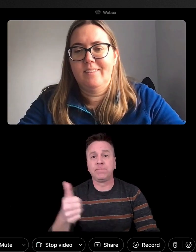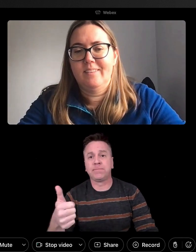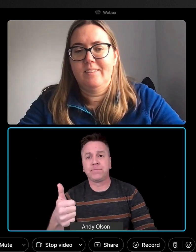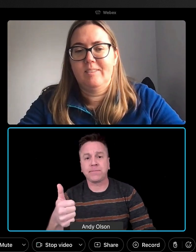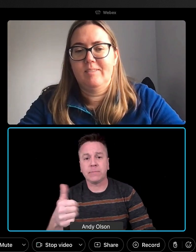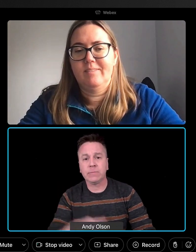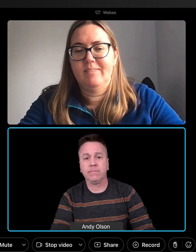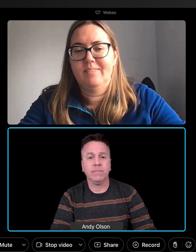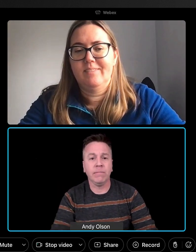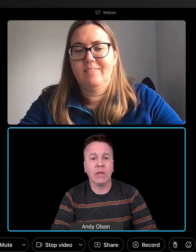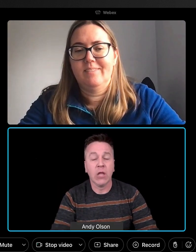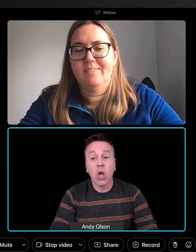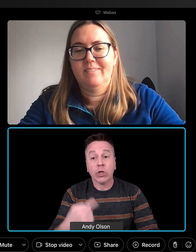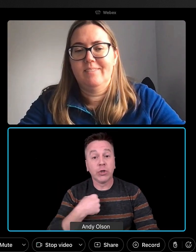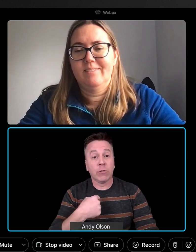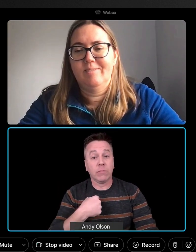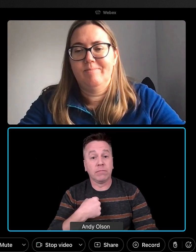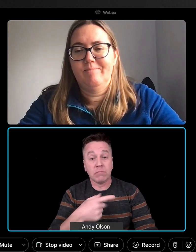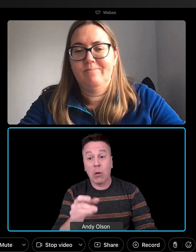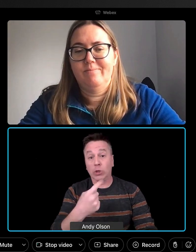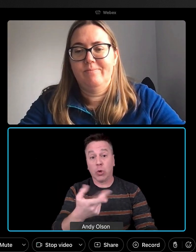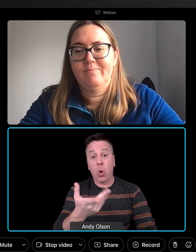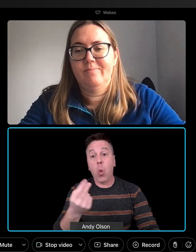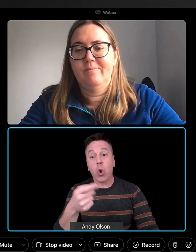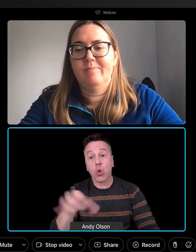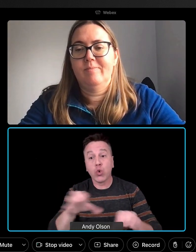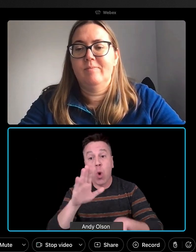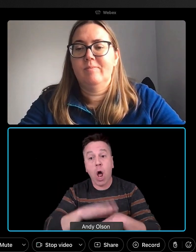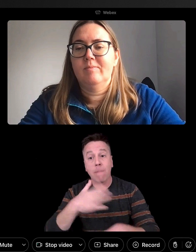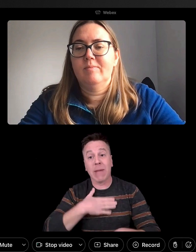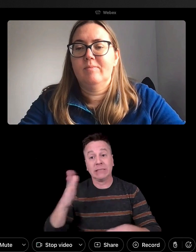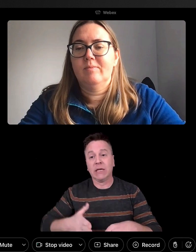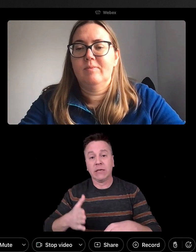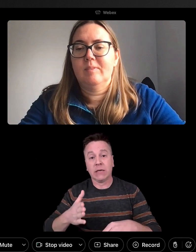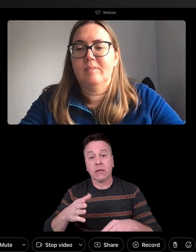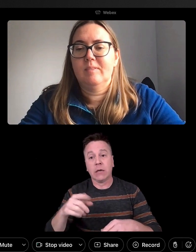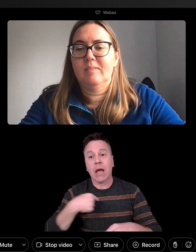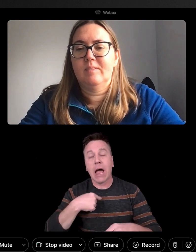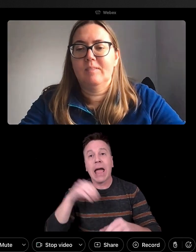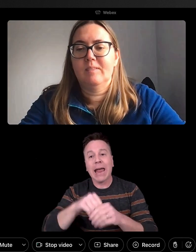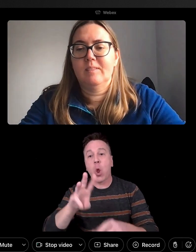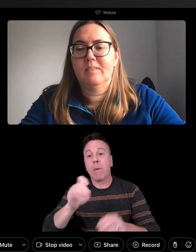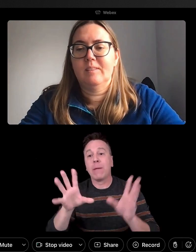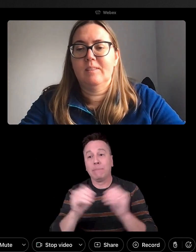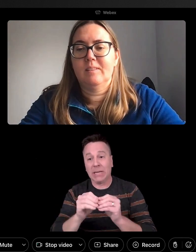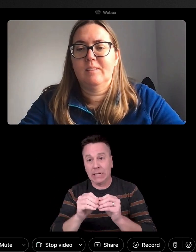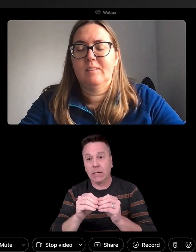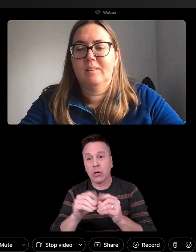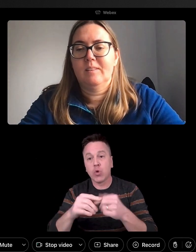So Andy, what can you do on your side when you're in a Webex working to support